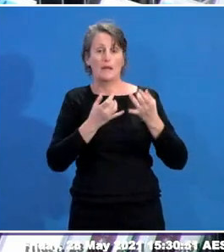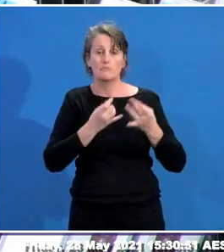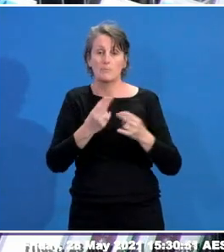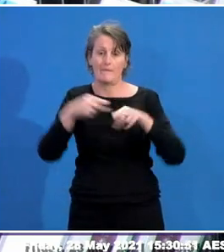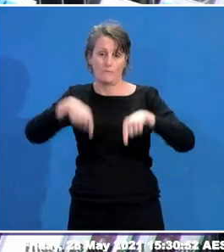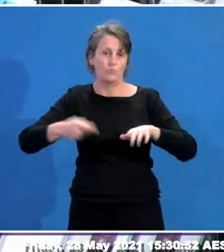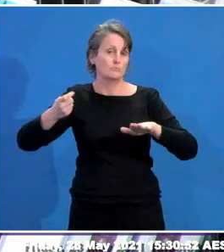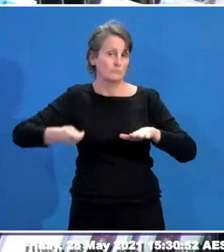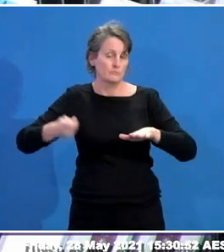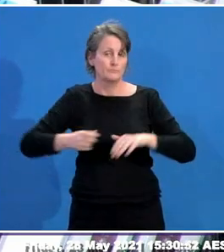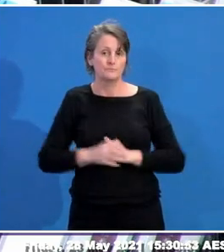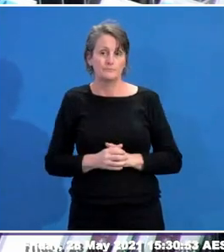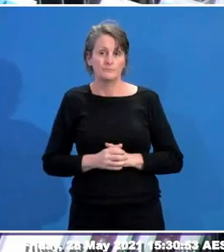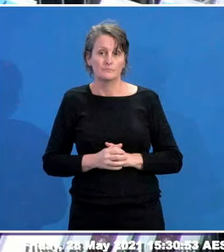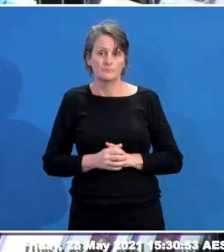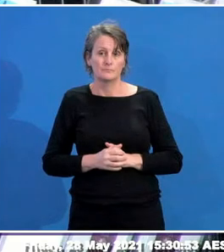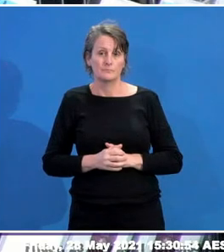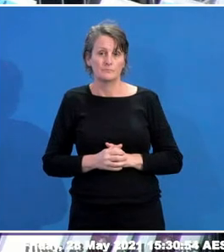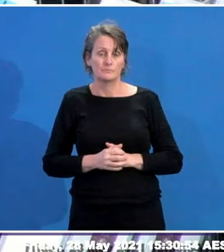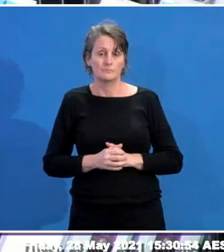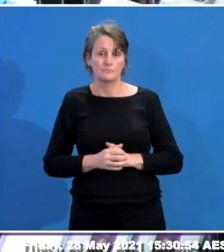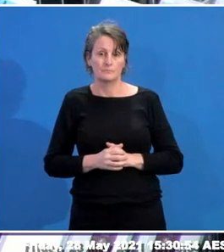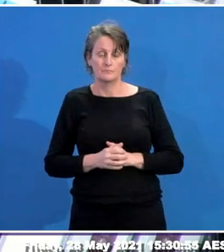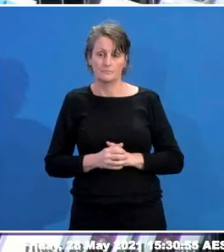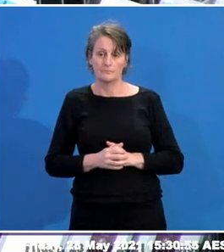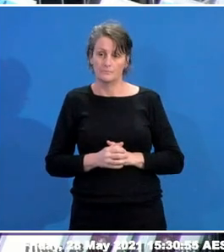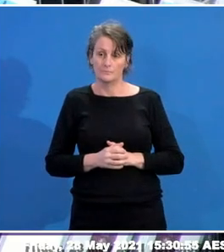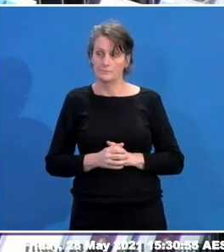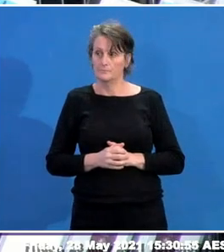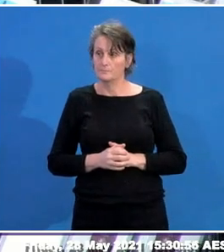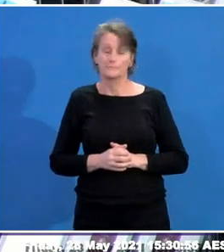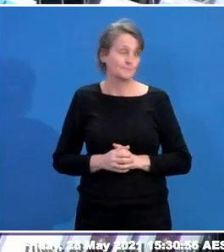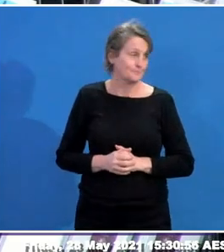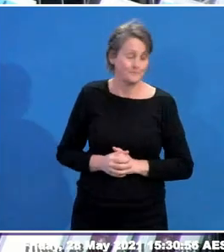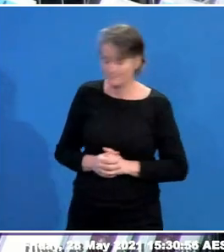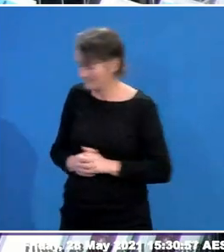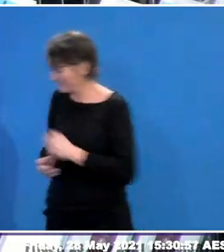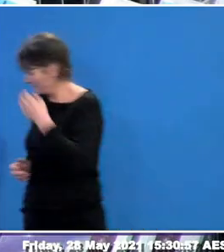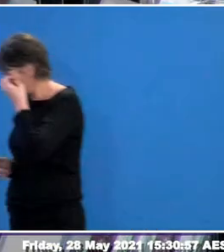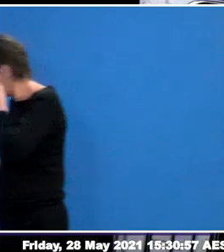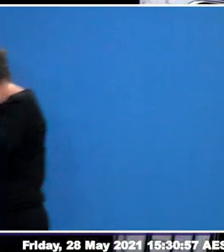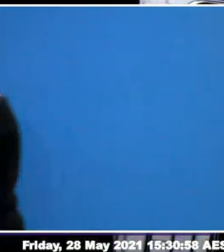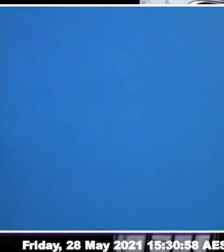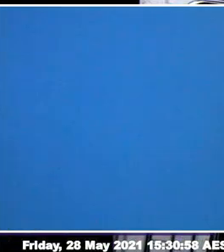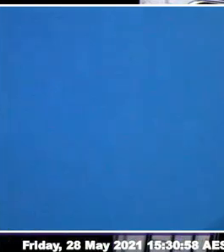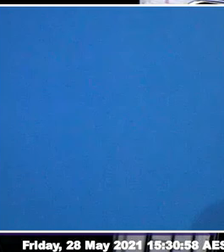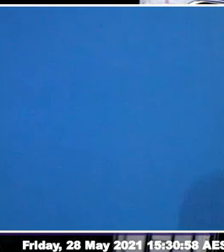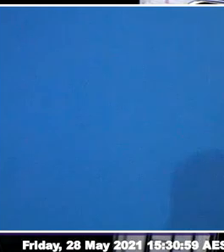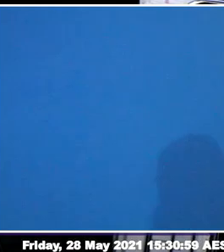and their cooperation with the Royal Commission during the course of this week. Thank you. Yes, thank you very much.